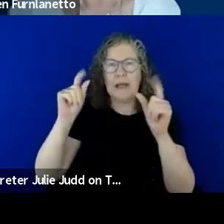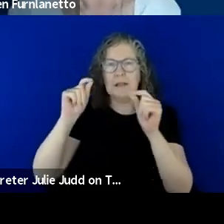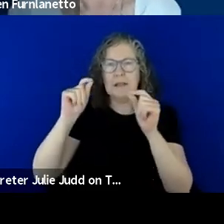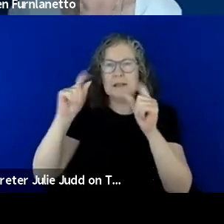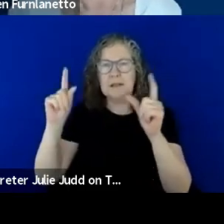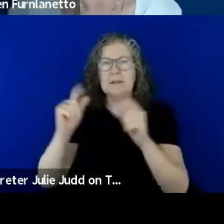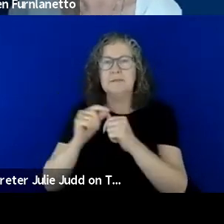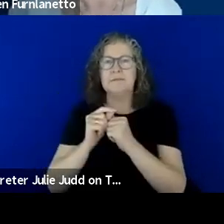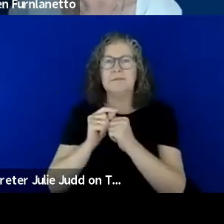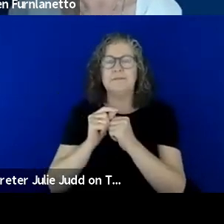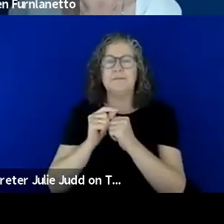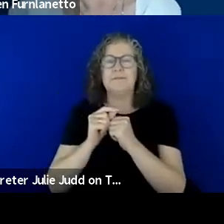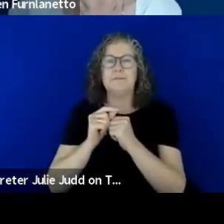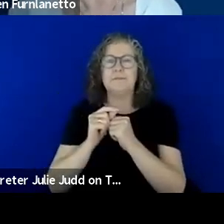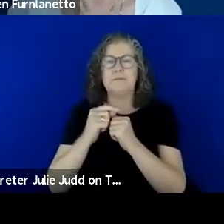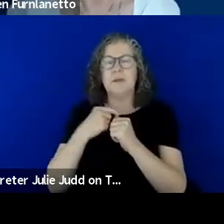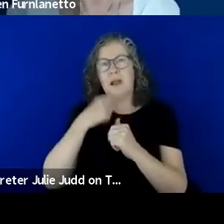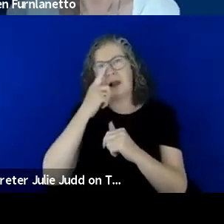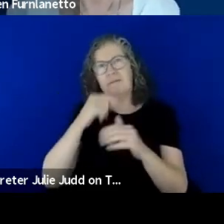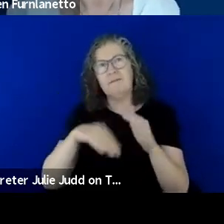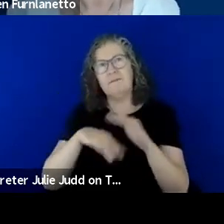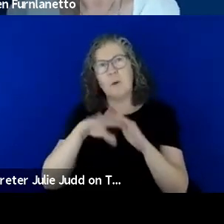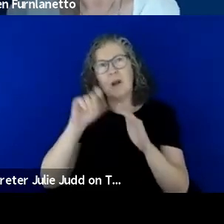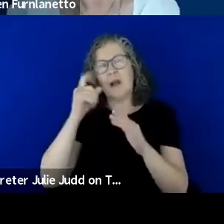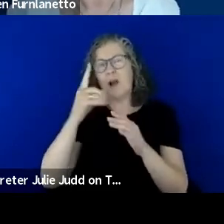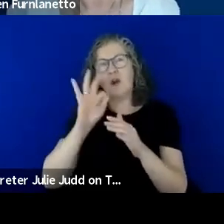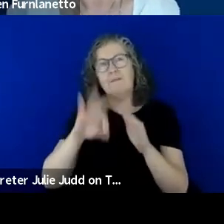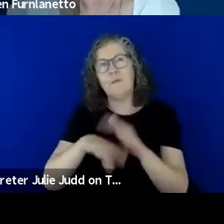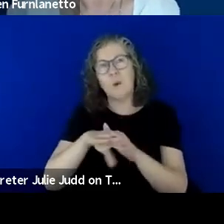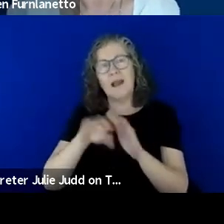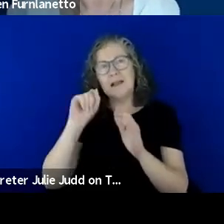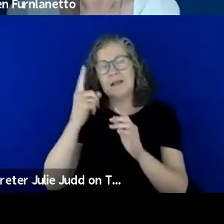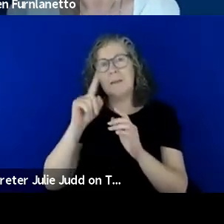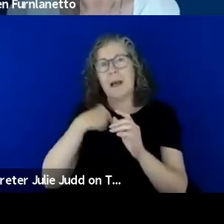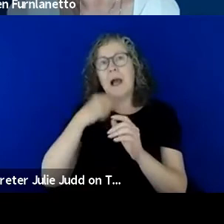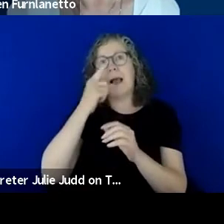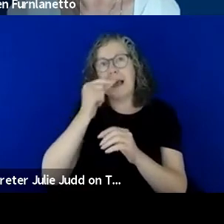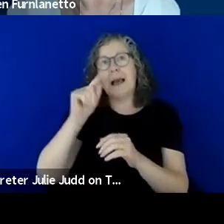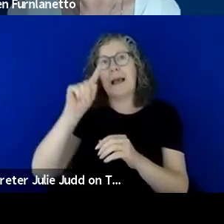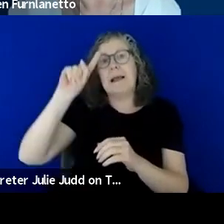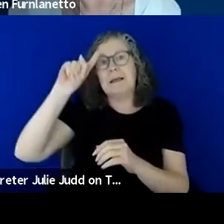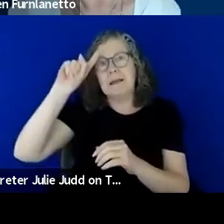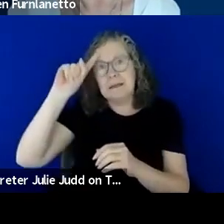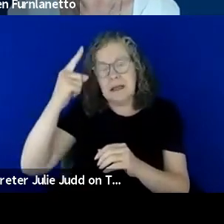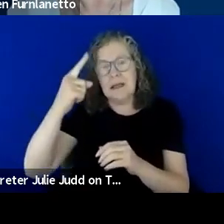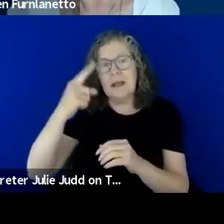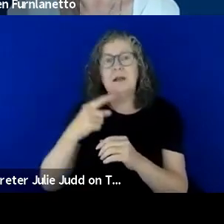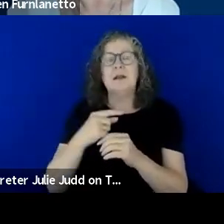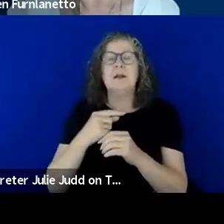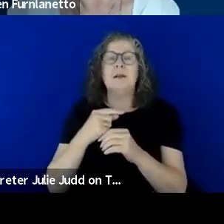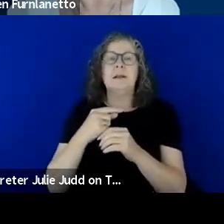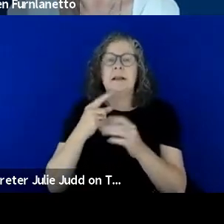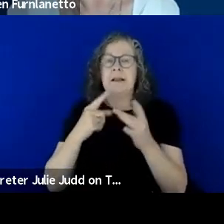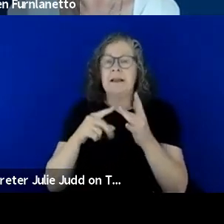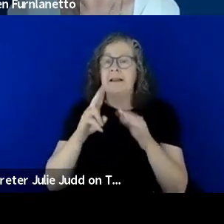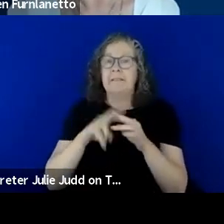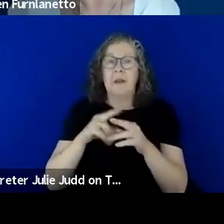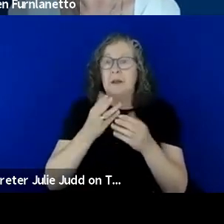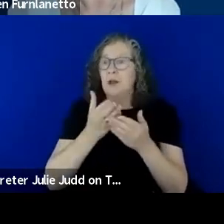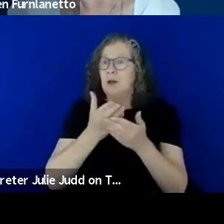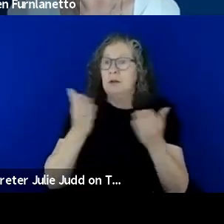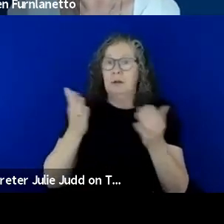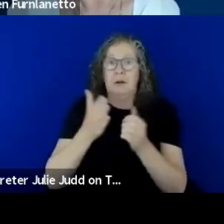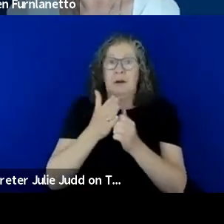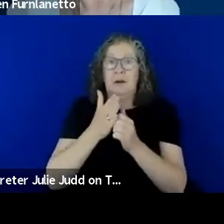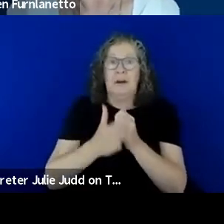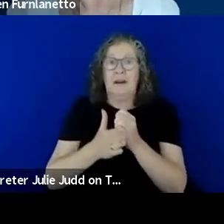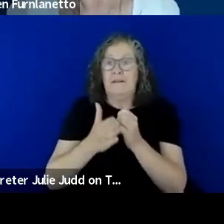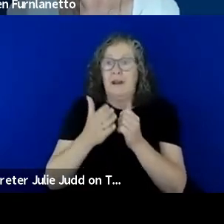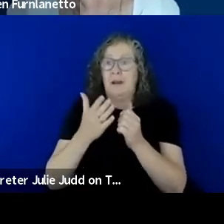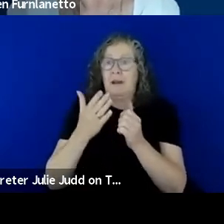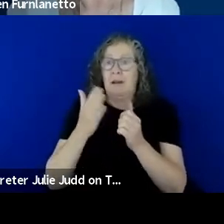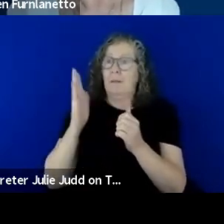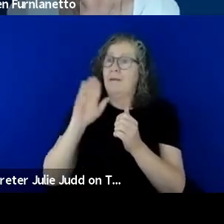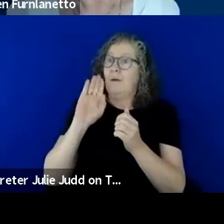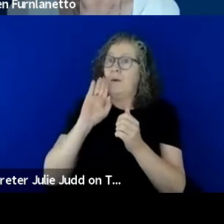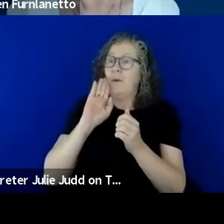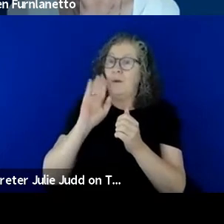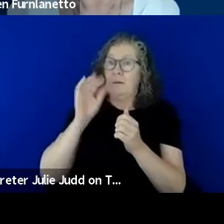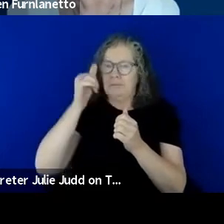understand, well not fully understand but I can understand why if you haven't had experience with a diverse range of disability